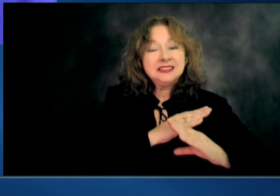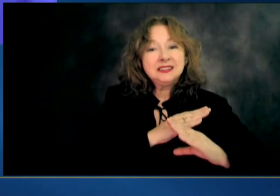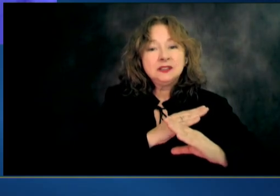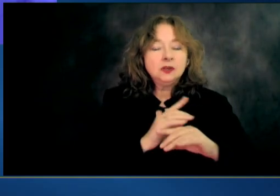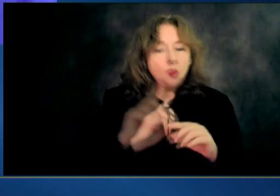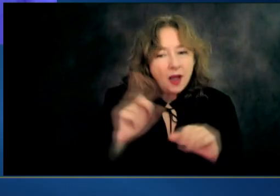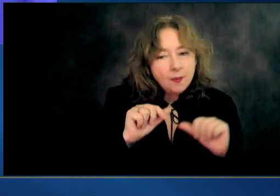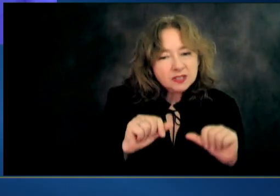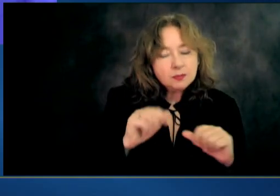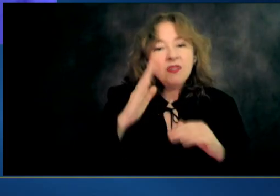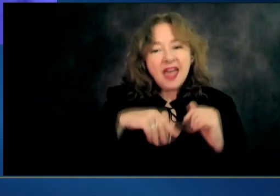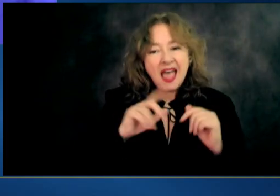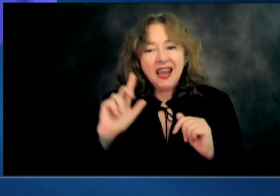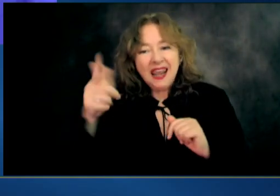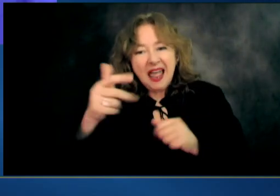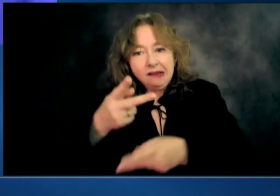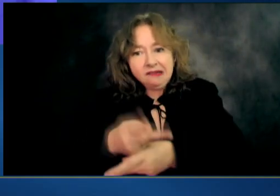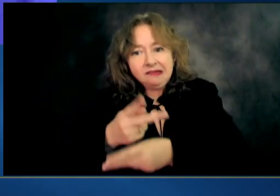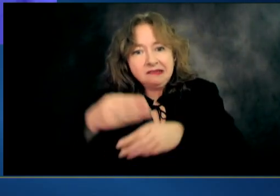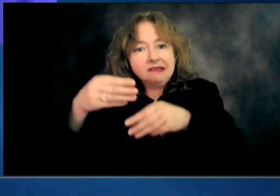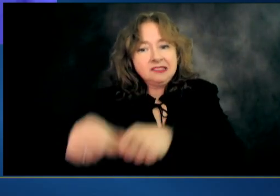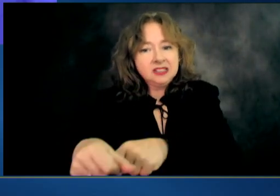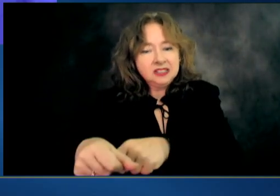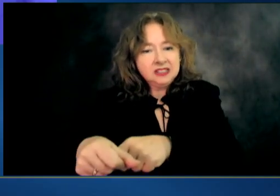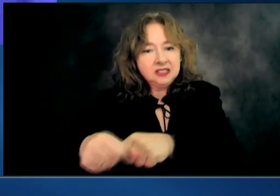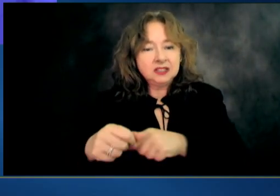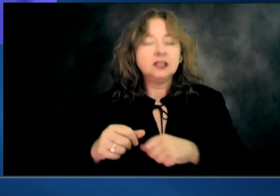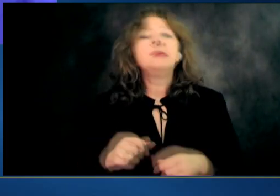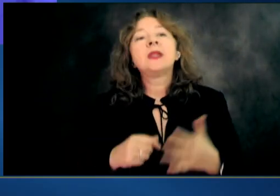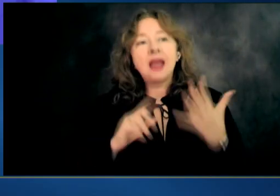that's what we're doing. But here's the one I want to tell you that does require rocket science that